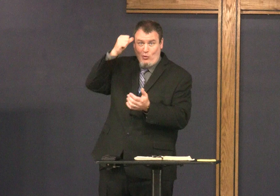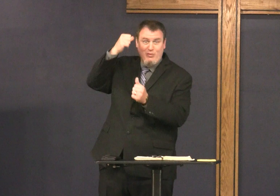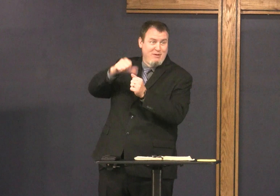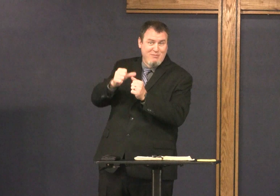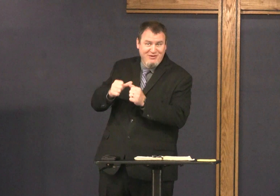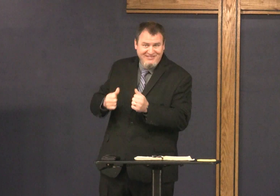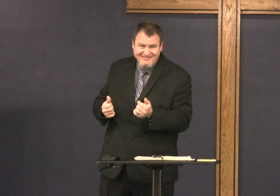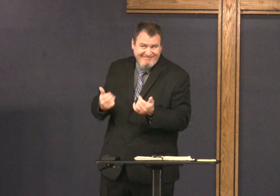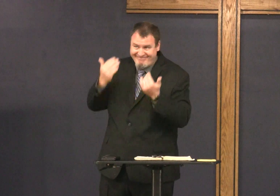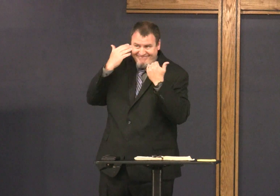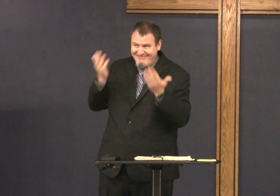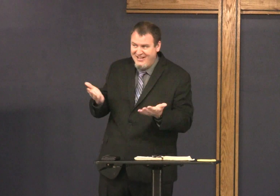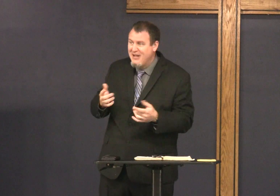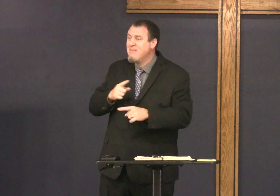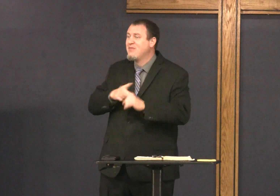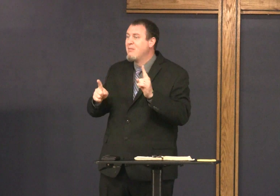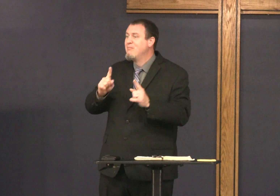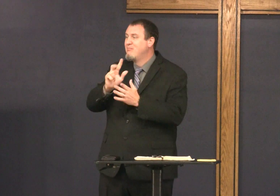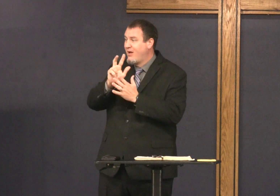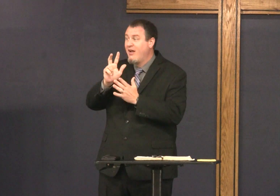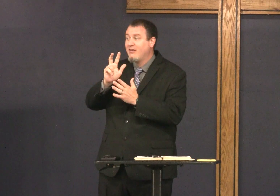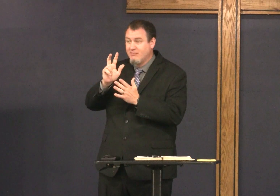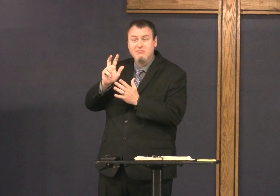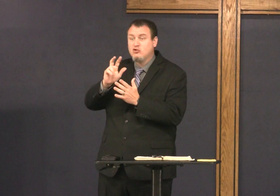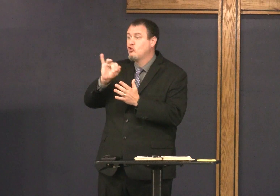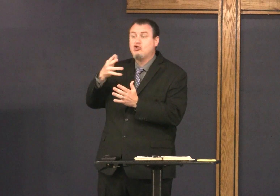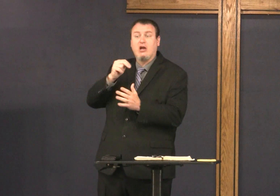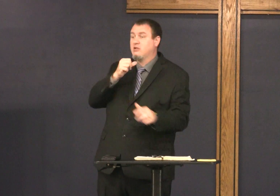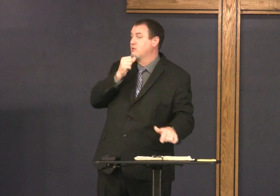maybe he was sleeping and that's why you're in didn't write it down but foreign